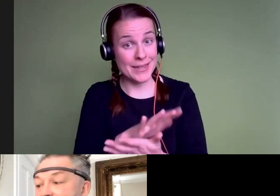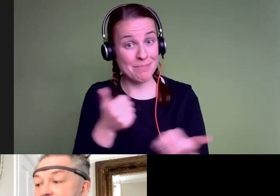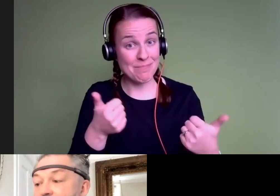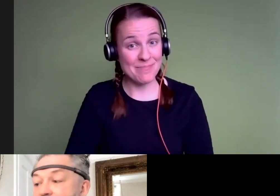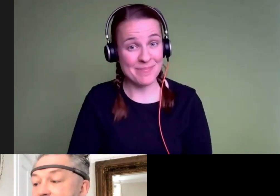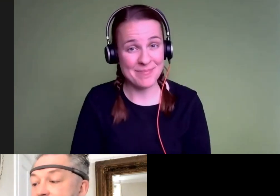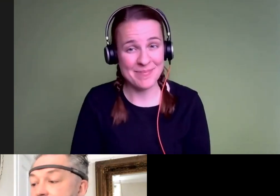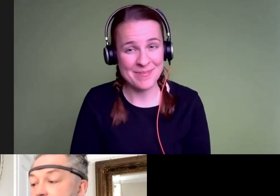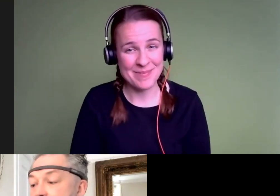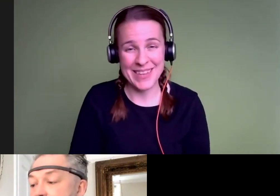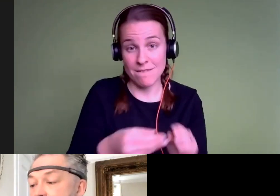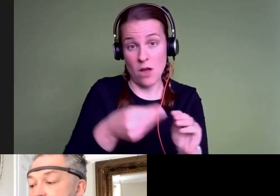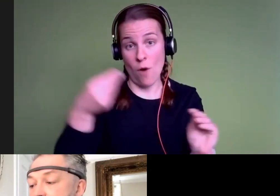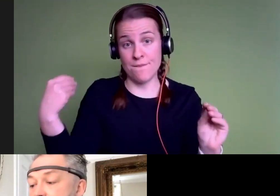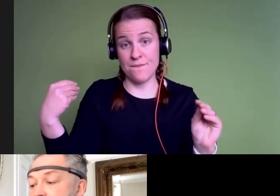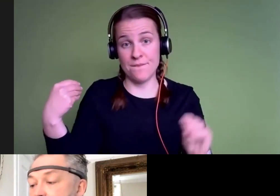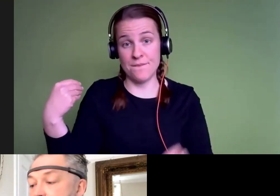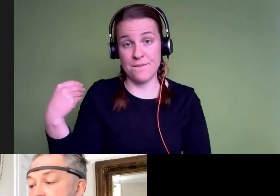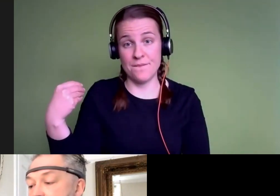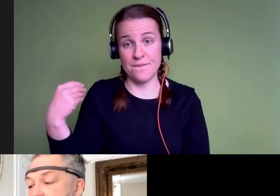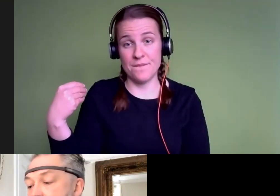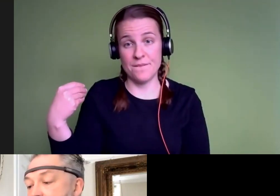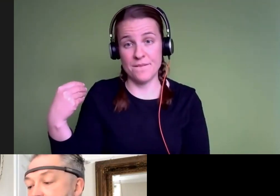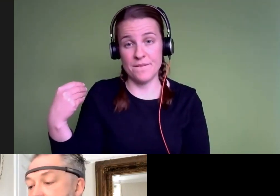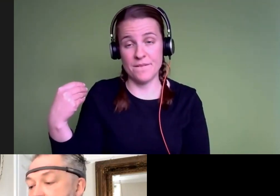There is a lot of activity coming out of this plant